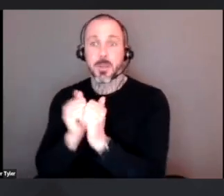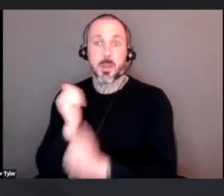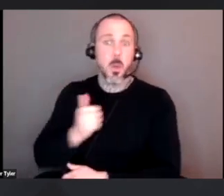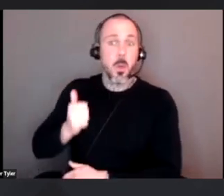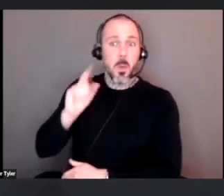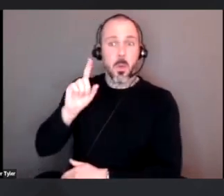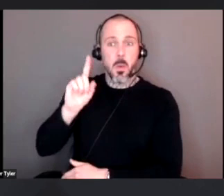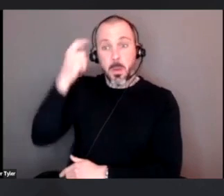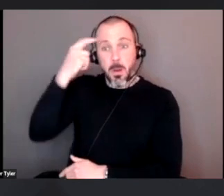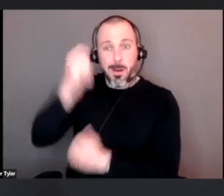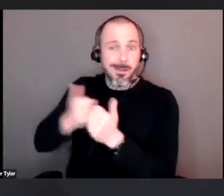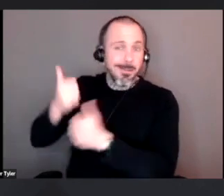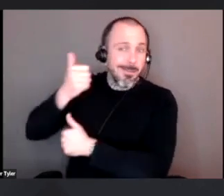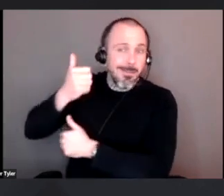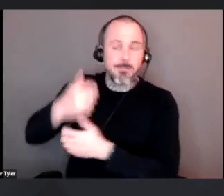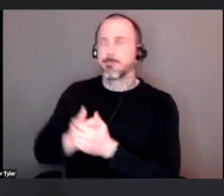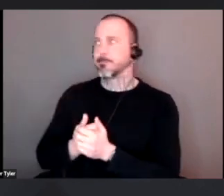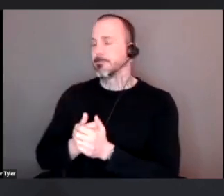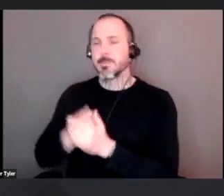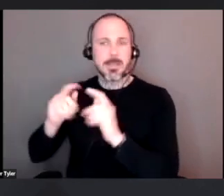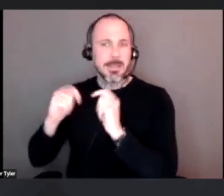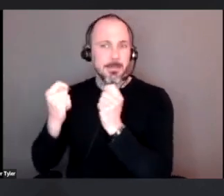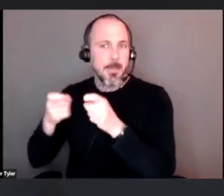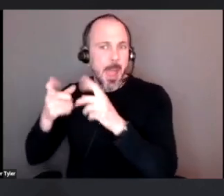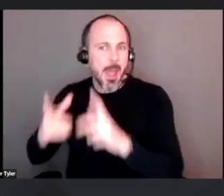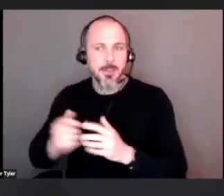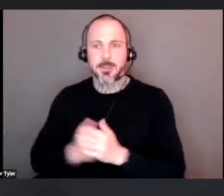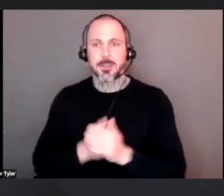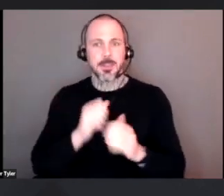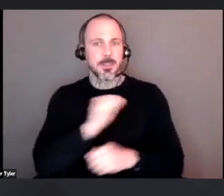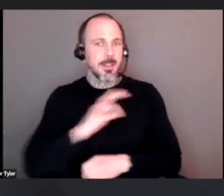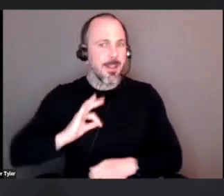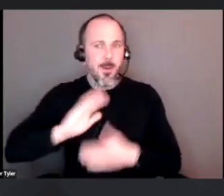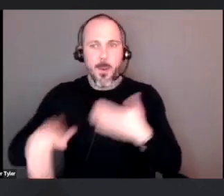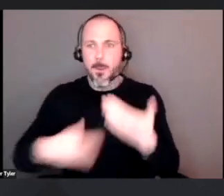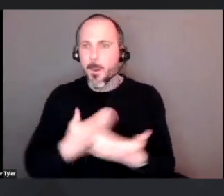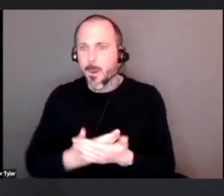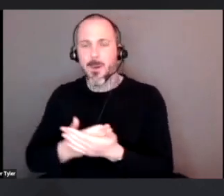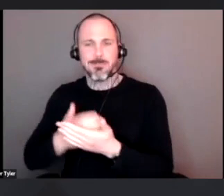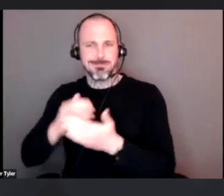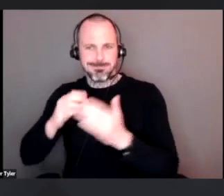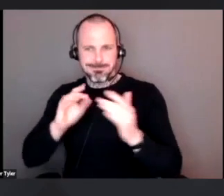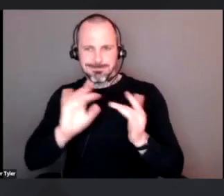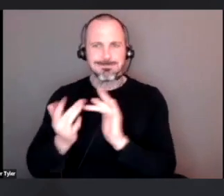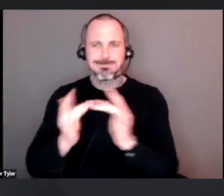And helping people recognize everybody's innate skills and abilities that they bring